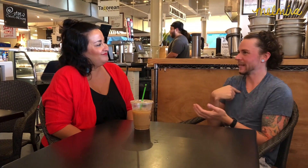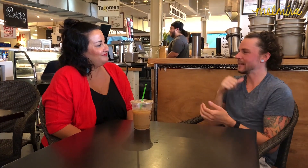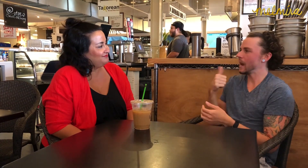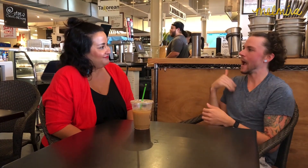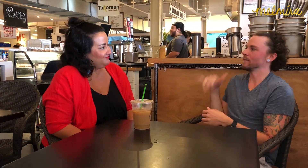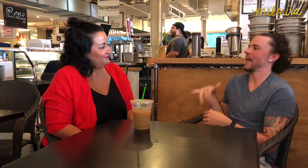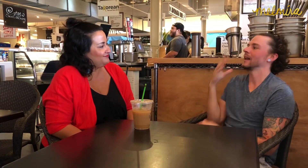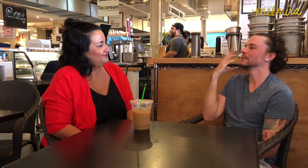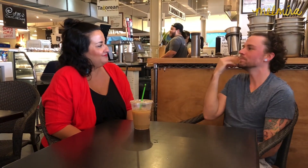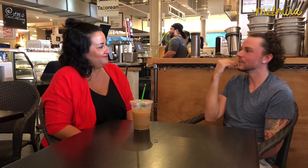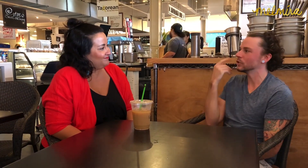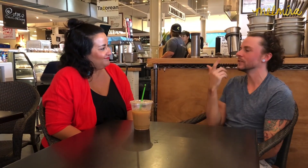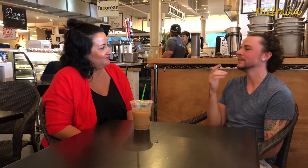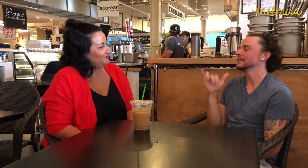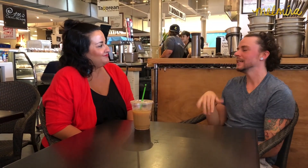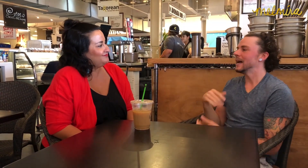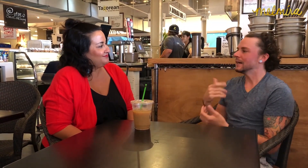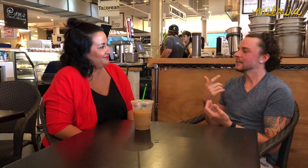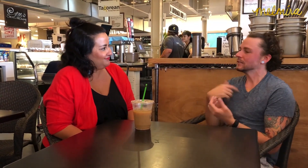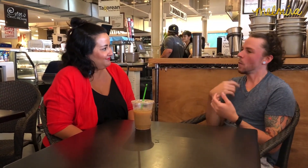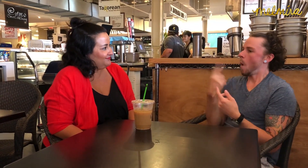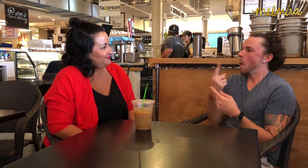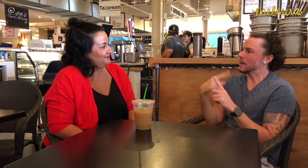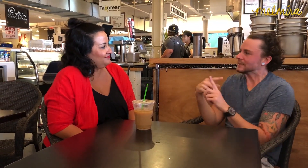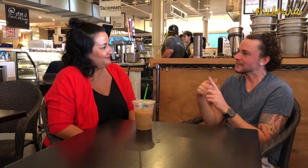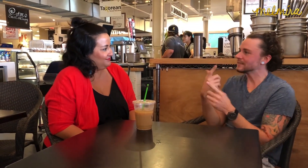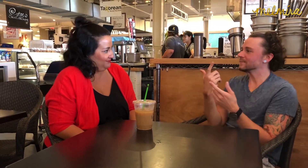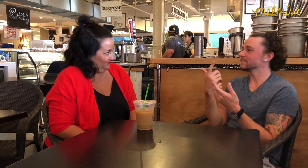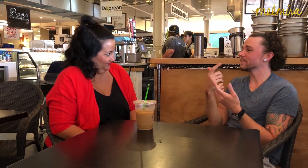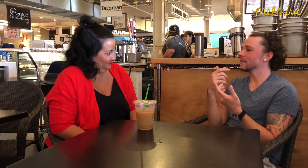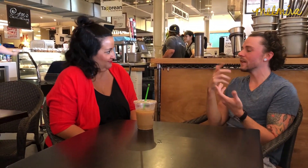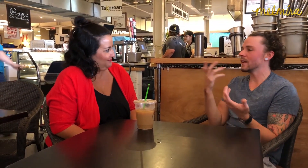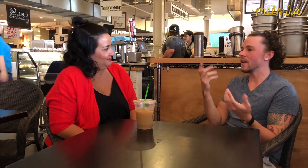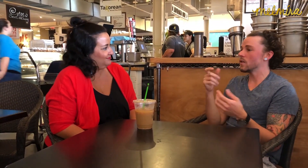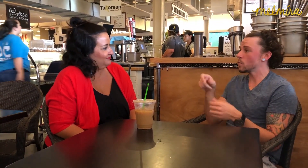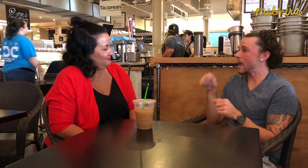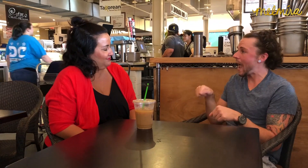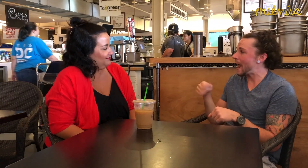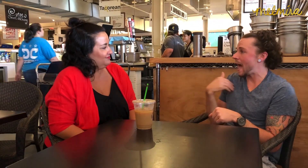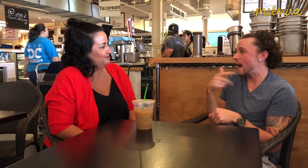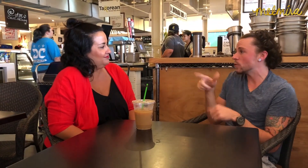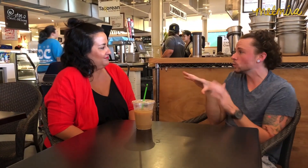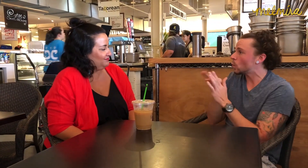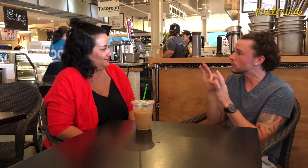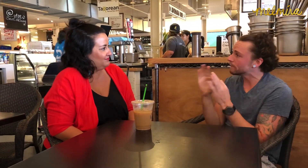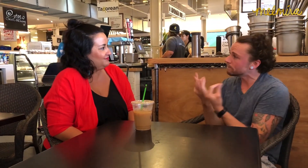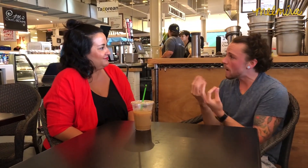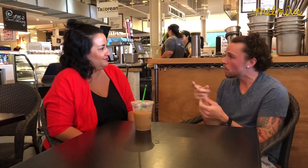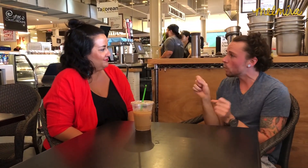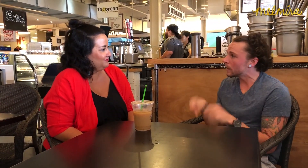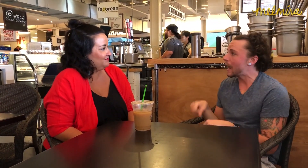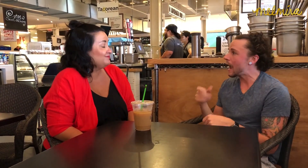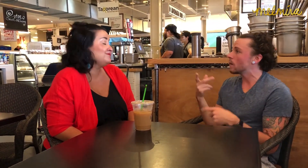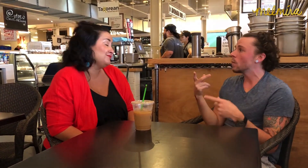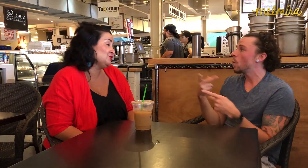How can I really help? I didn't have that particular experience. I always maintained an optimistic attitude. You can choose your family.